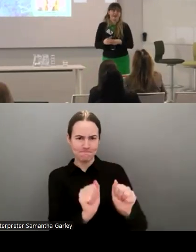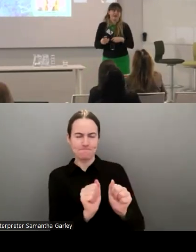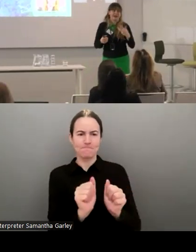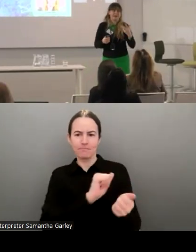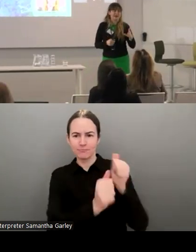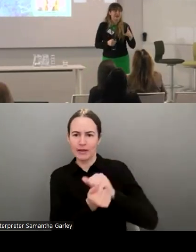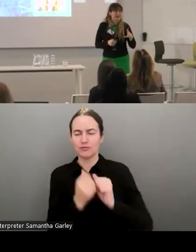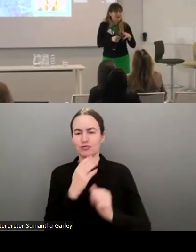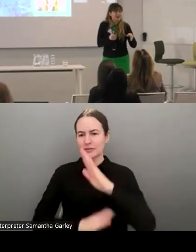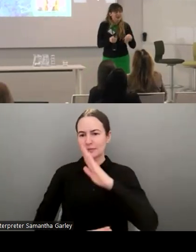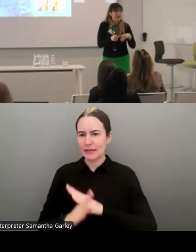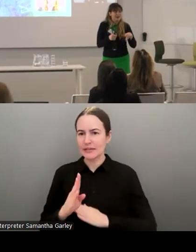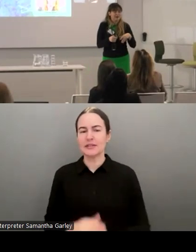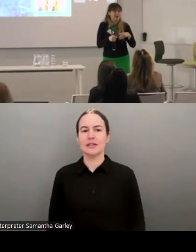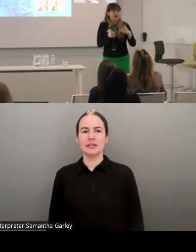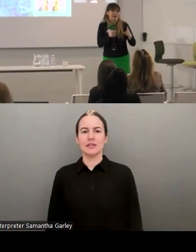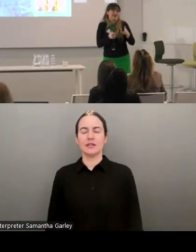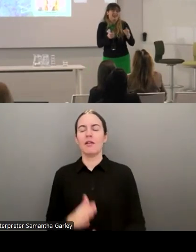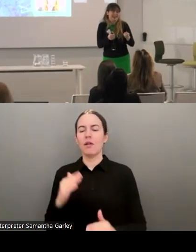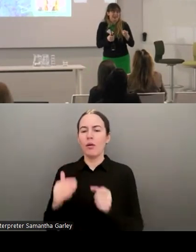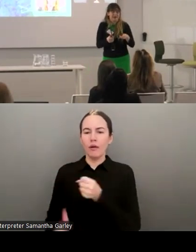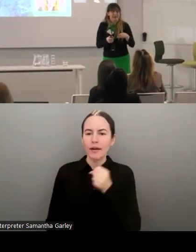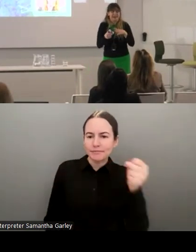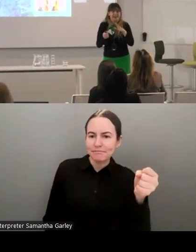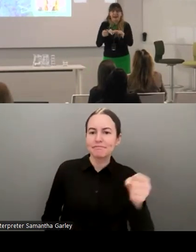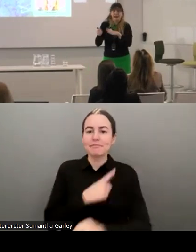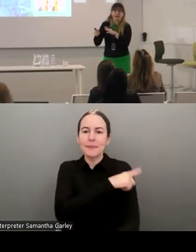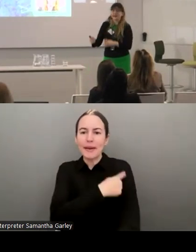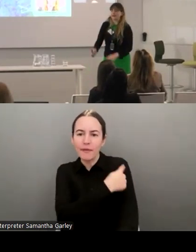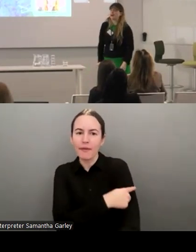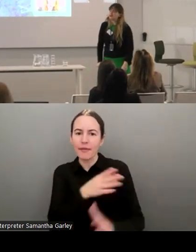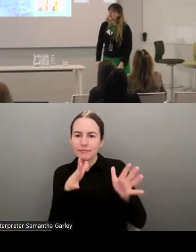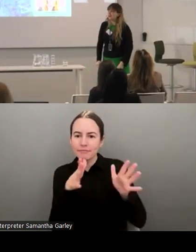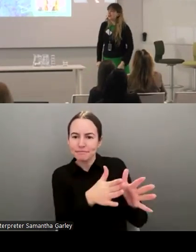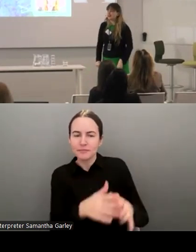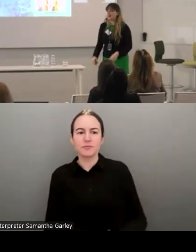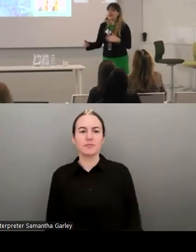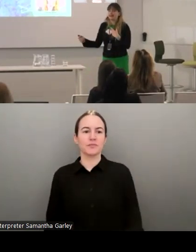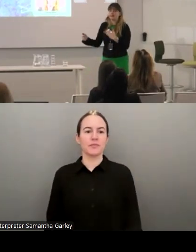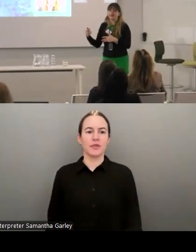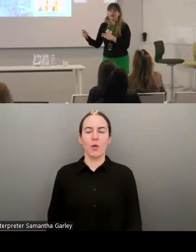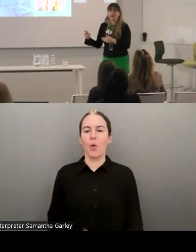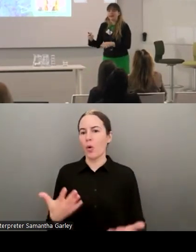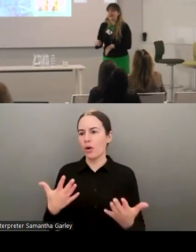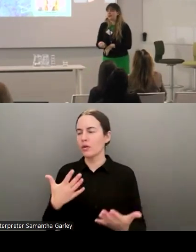like a medical area or a medical field or the technical field, like building some ramps and stuff like that and making people that a little bit,